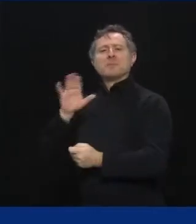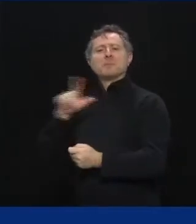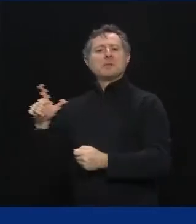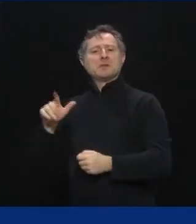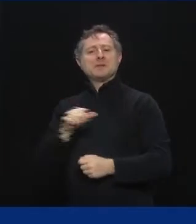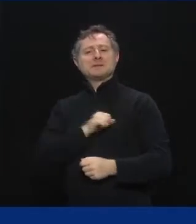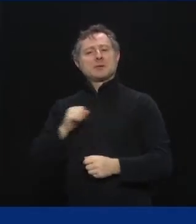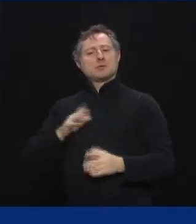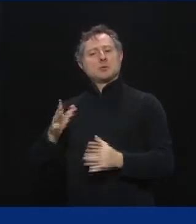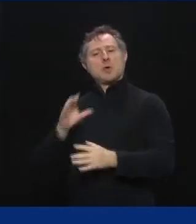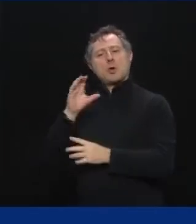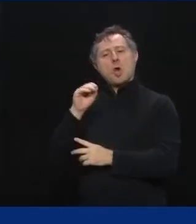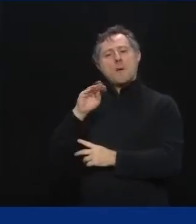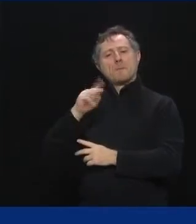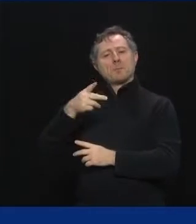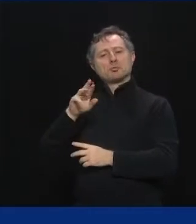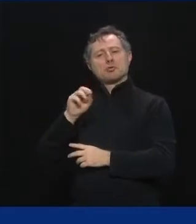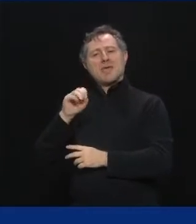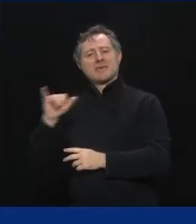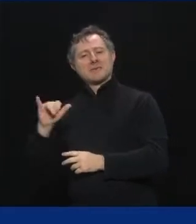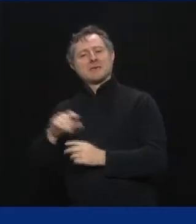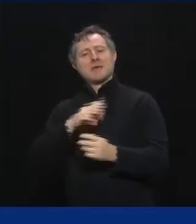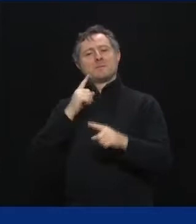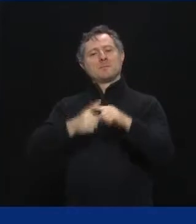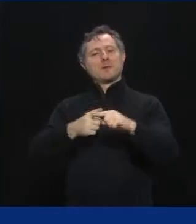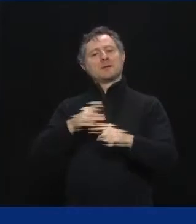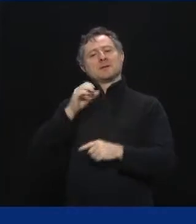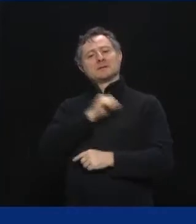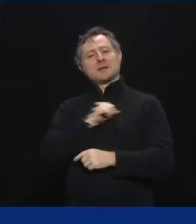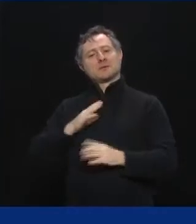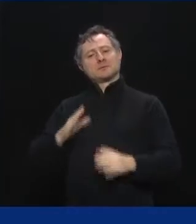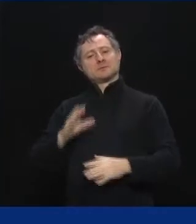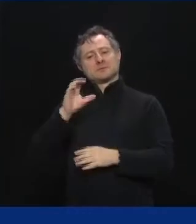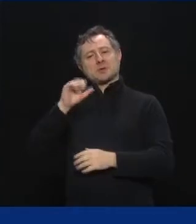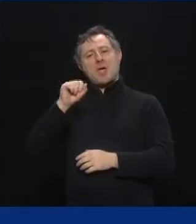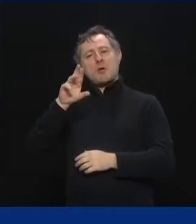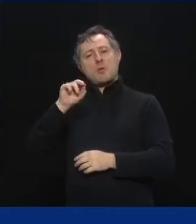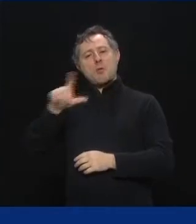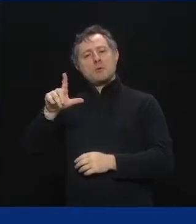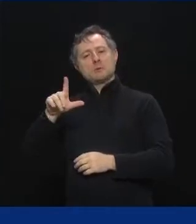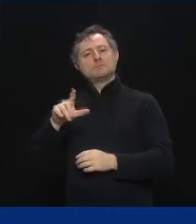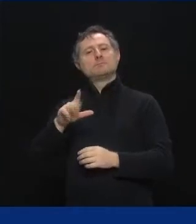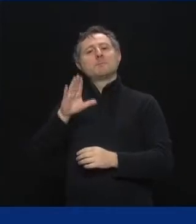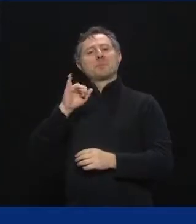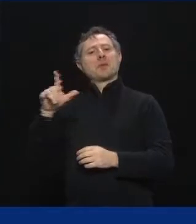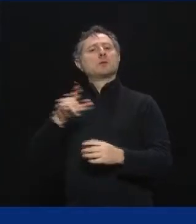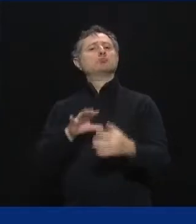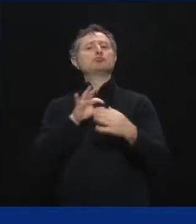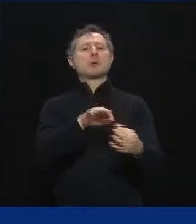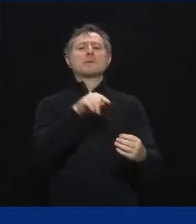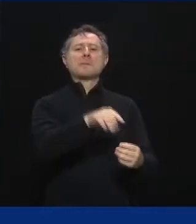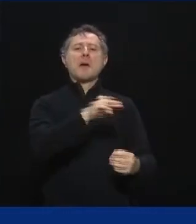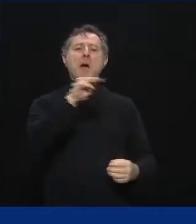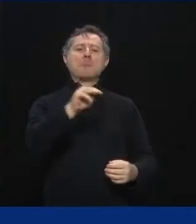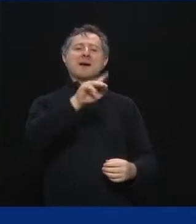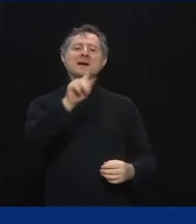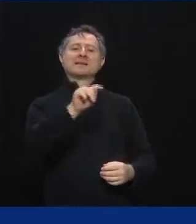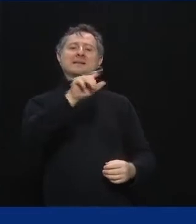WHAT WE'RE GOING TO DO. THERE ALSO IS A MORE SPECIFIC BILL THAT WAS INTRODUCED BY SENATOR COMREY AND ROBERT